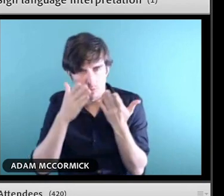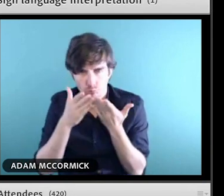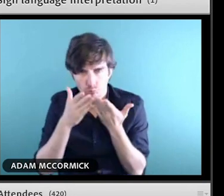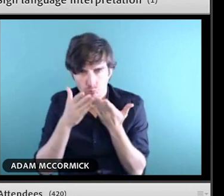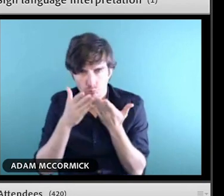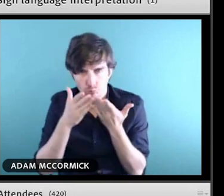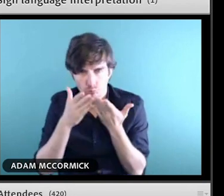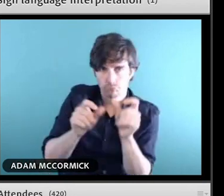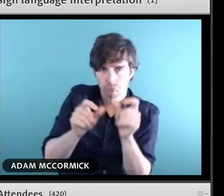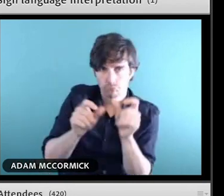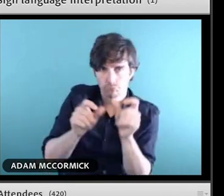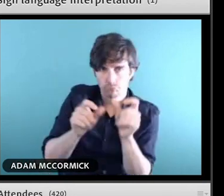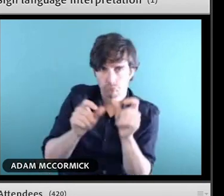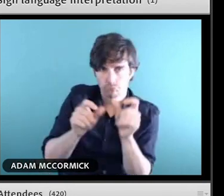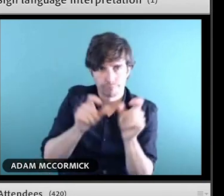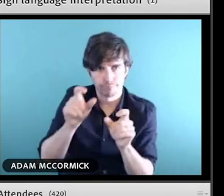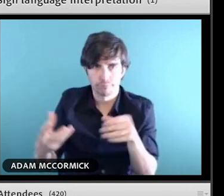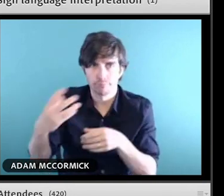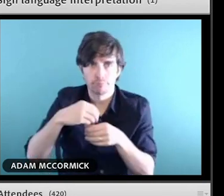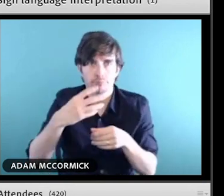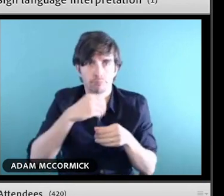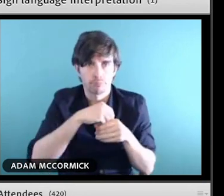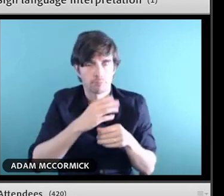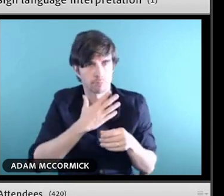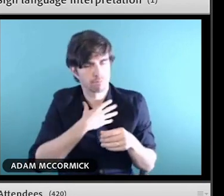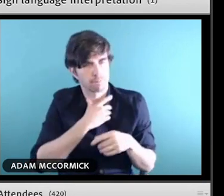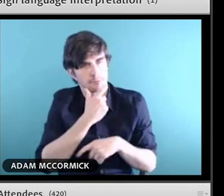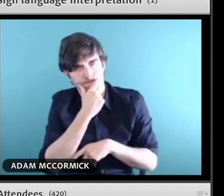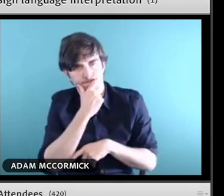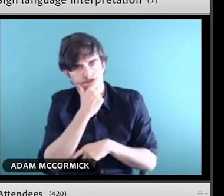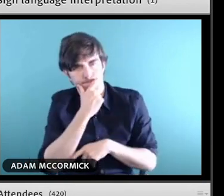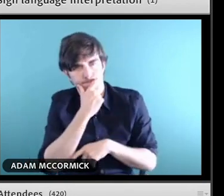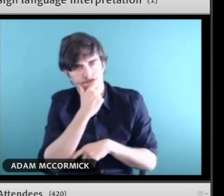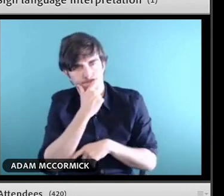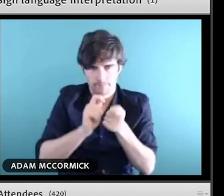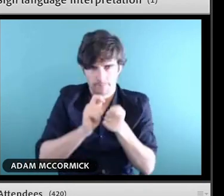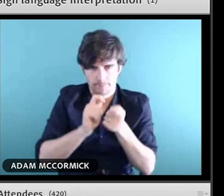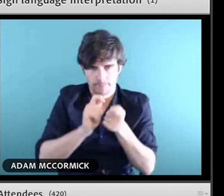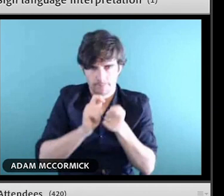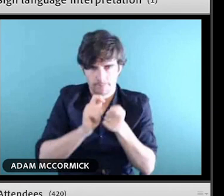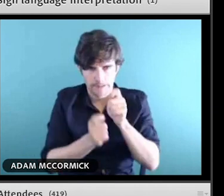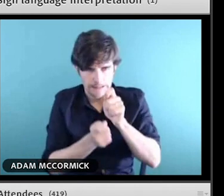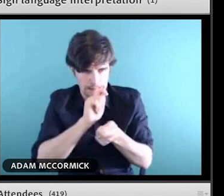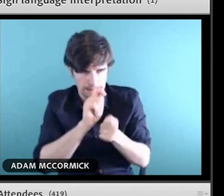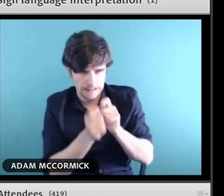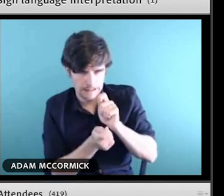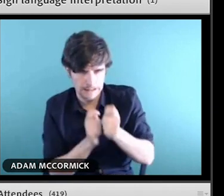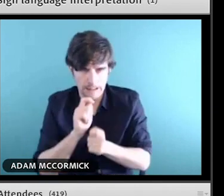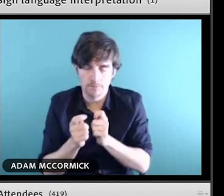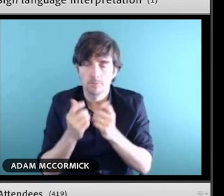Which one was it? Intersectionality is also really absolutely key that we need to remember